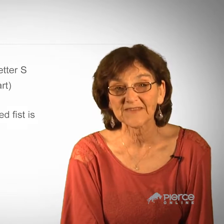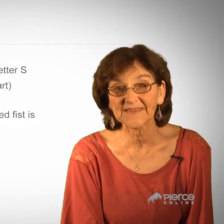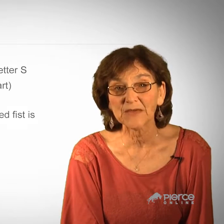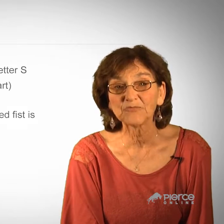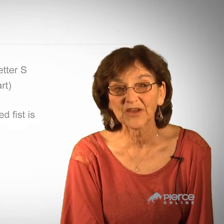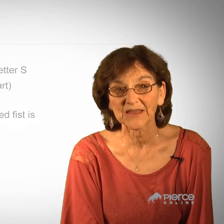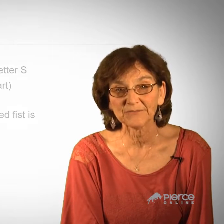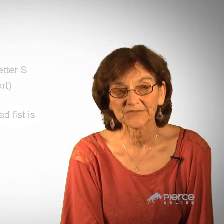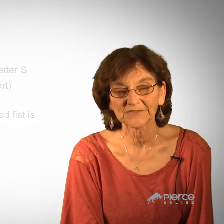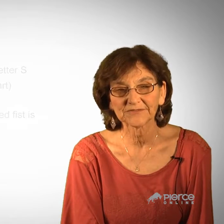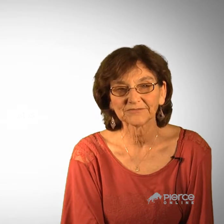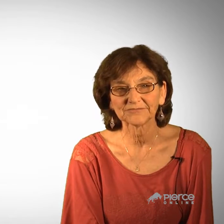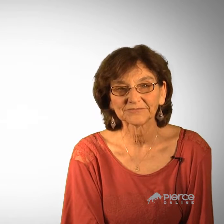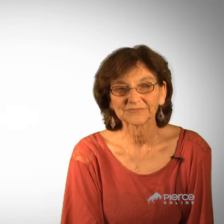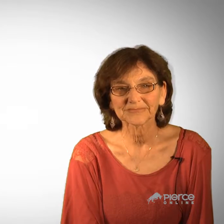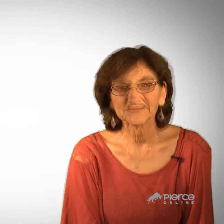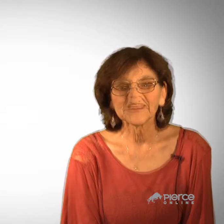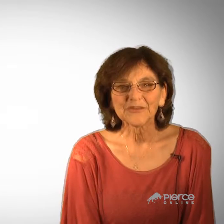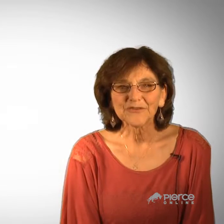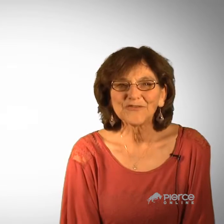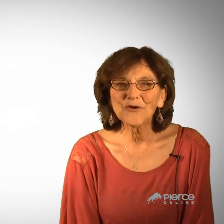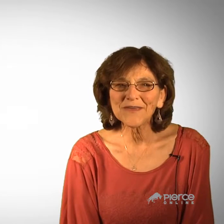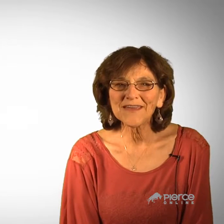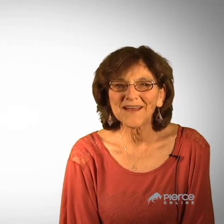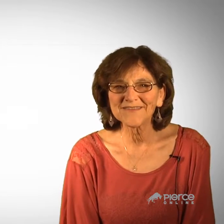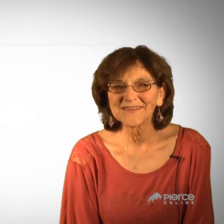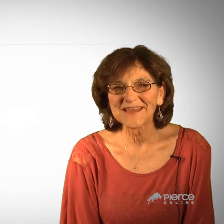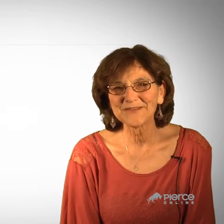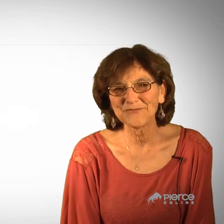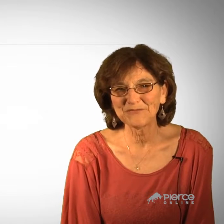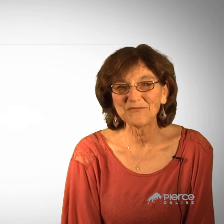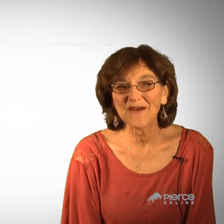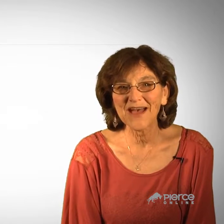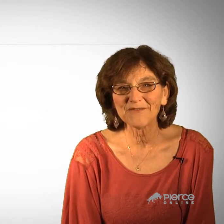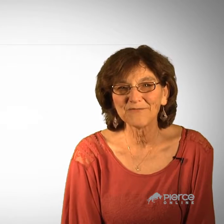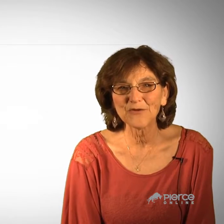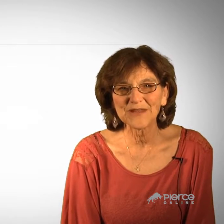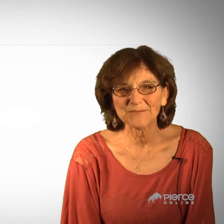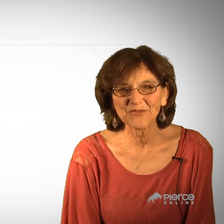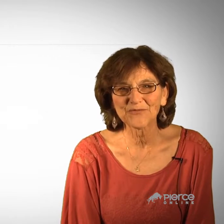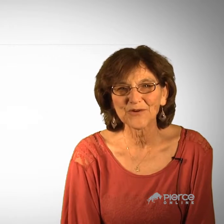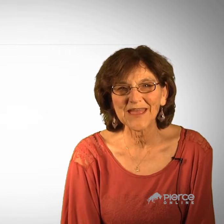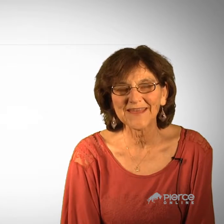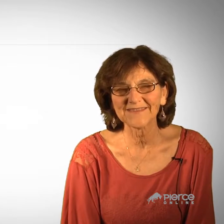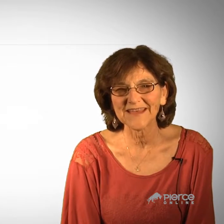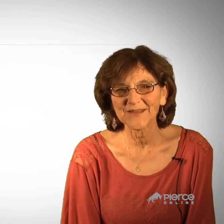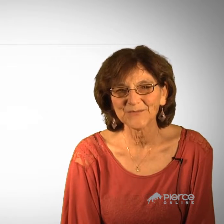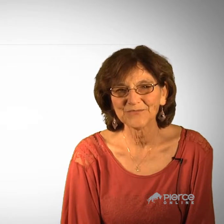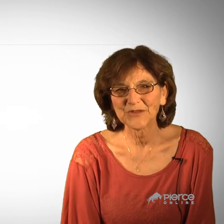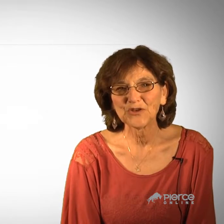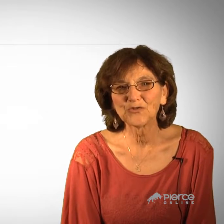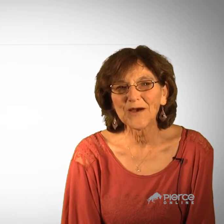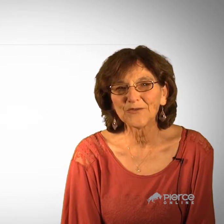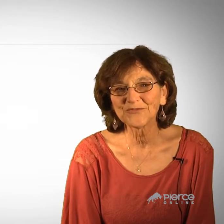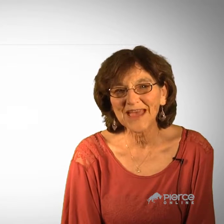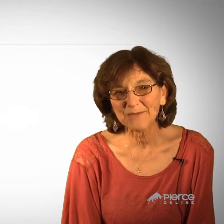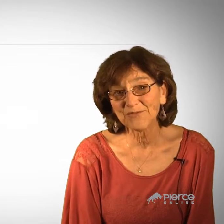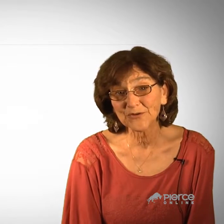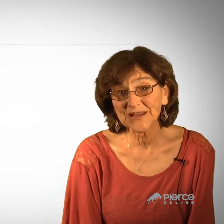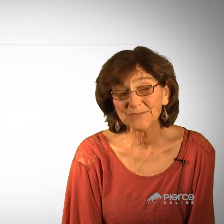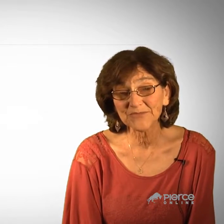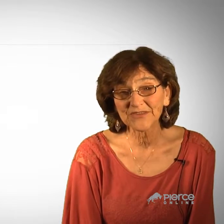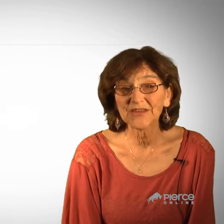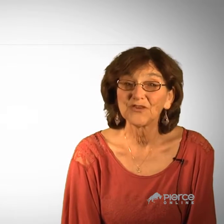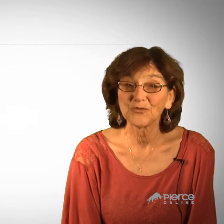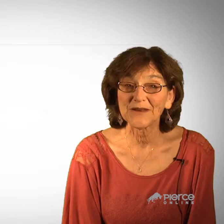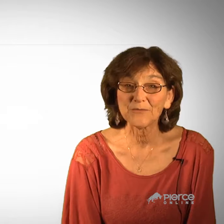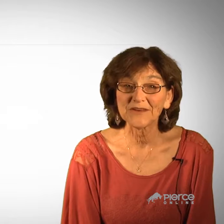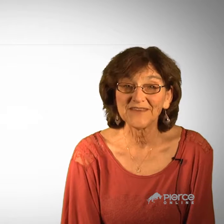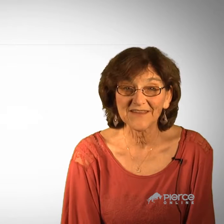the same time. Stokoe isolated 55 phonemes for ASL--12 TAB phonemes, 21 DEZ